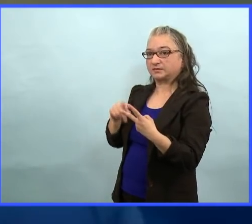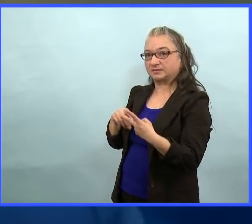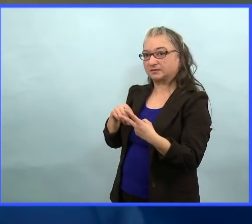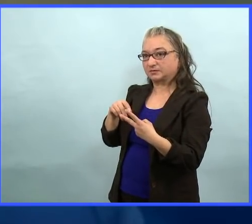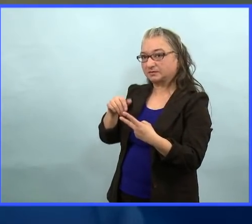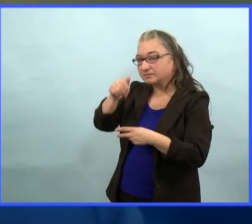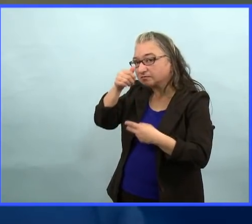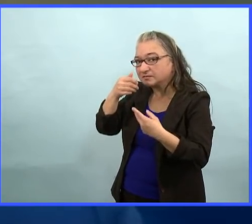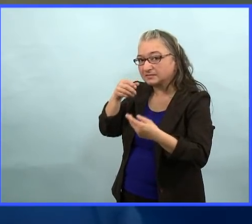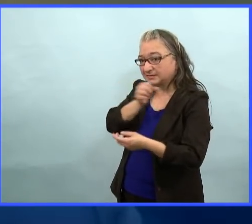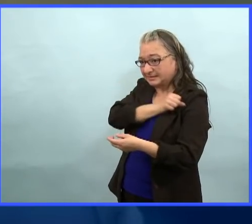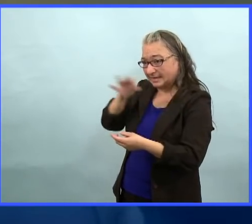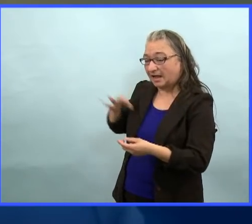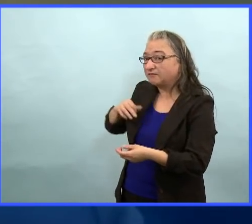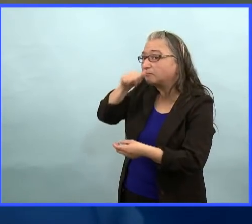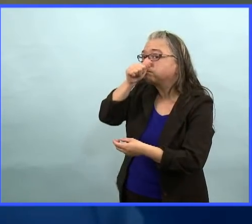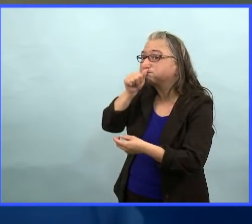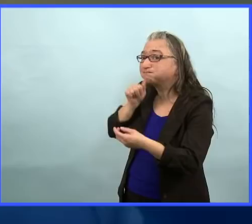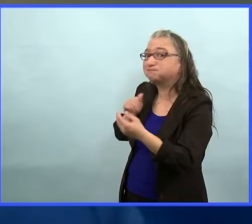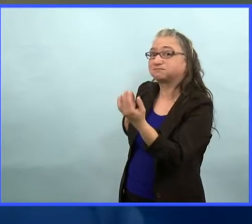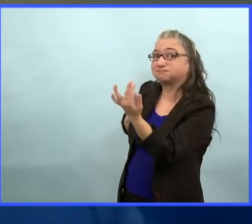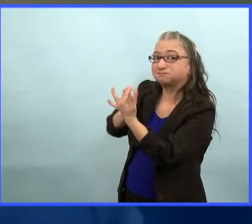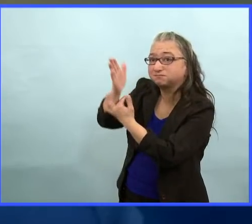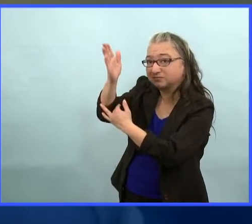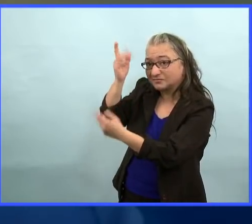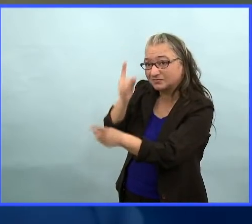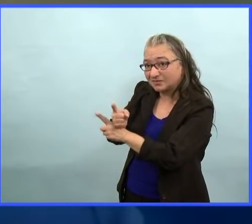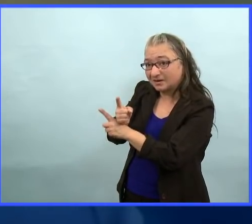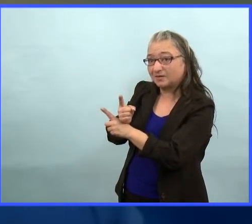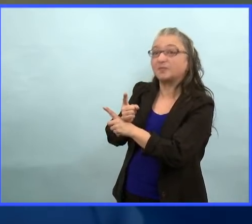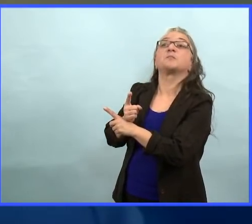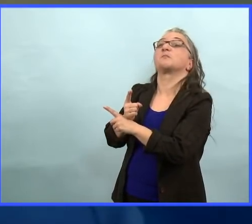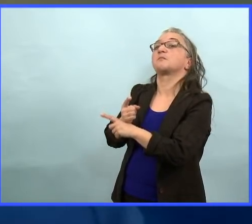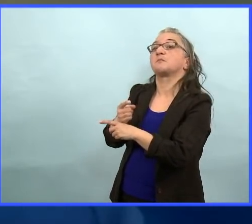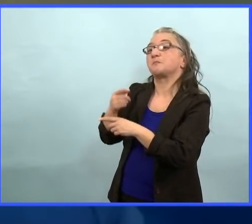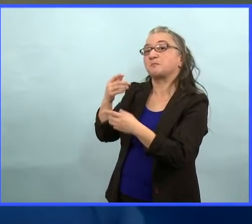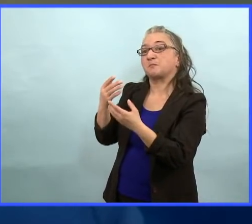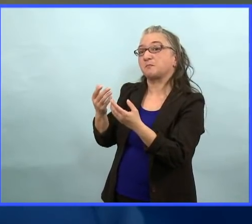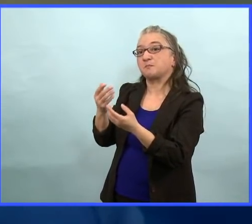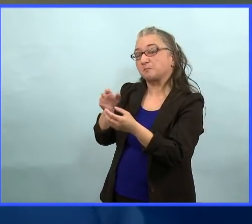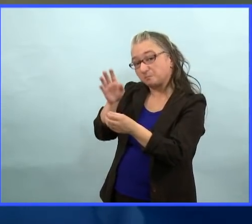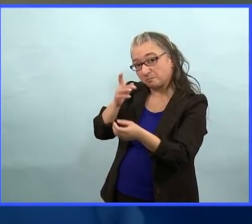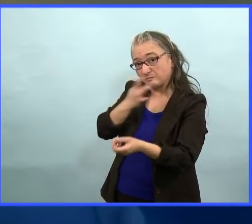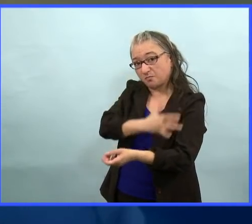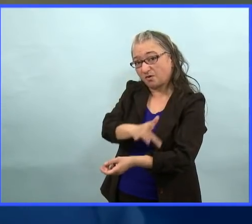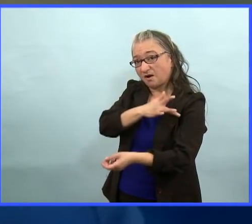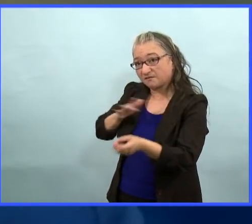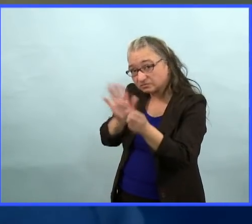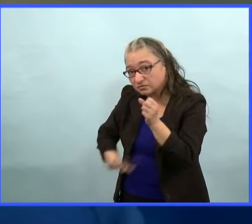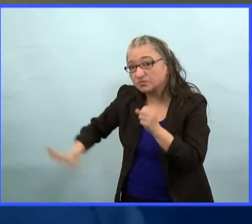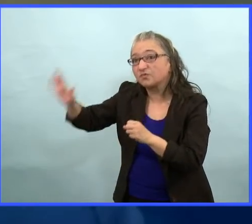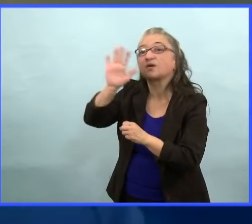we're doing as a province in combination with all of the sdos looking at resilience uh within